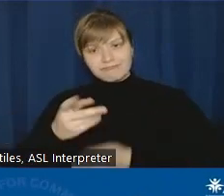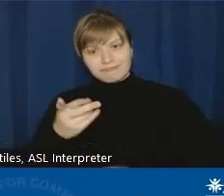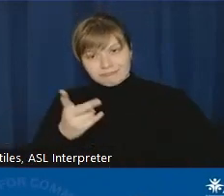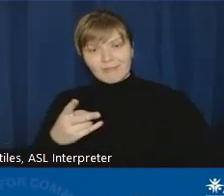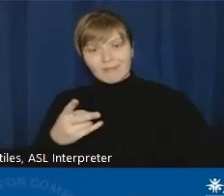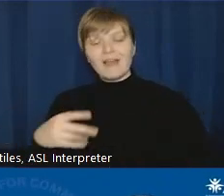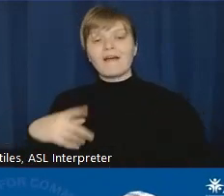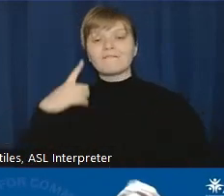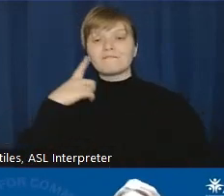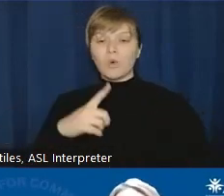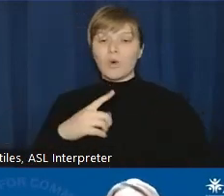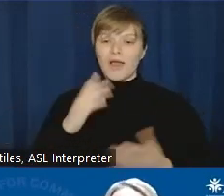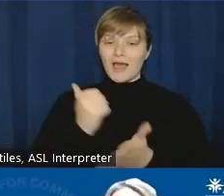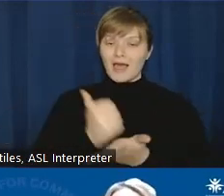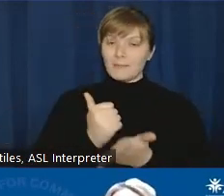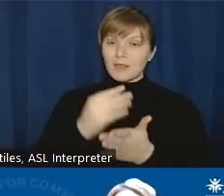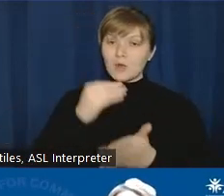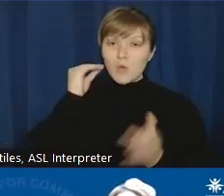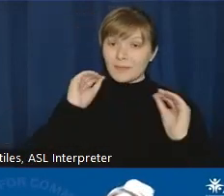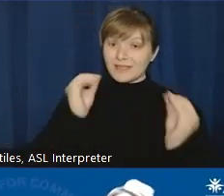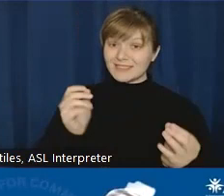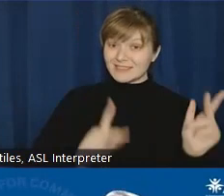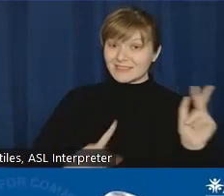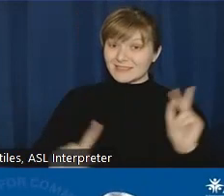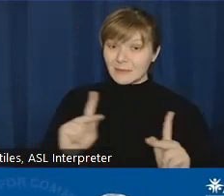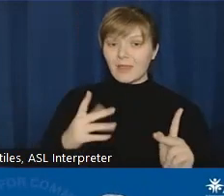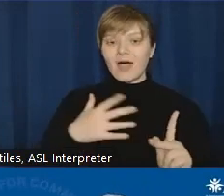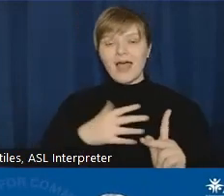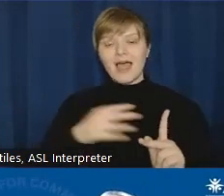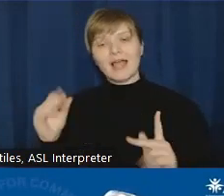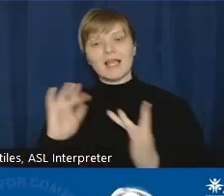connect them and others to the surrounding community. I’ll just